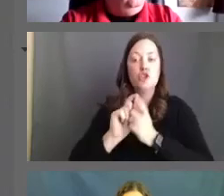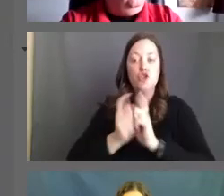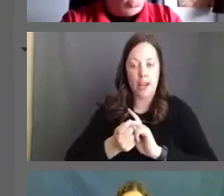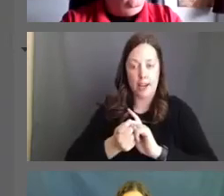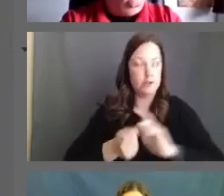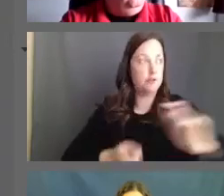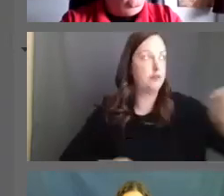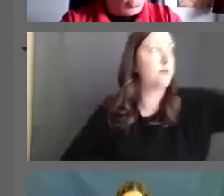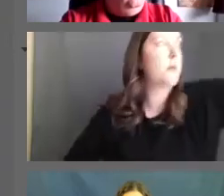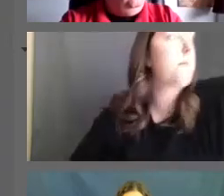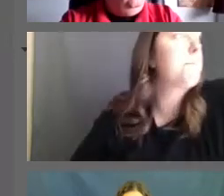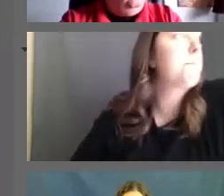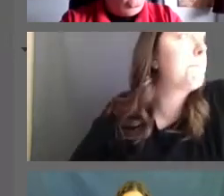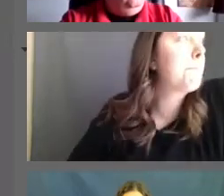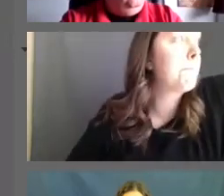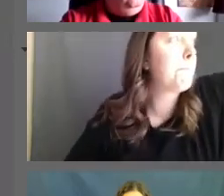new title.